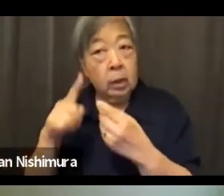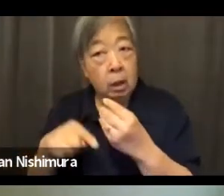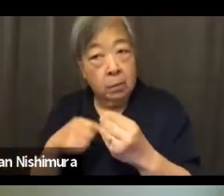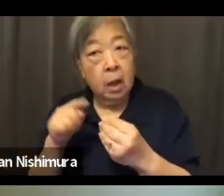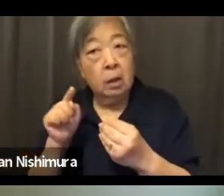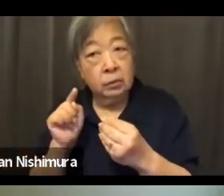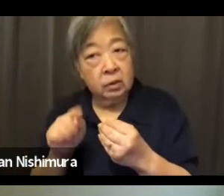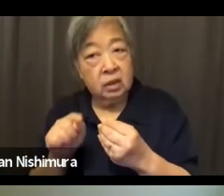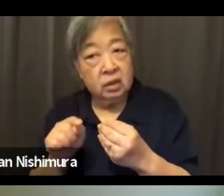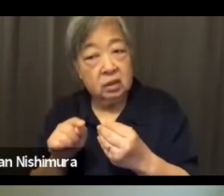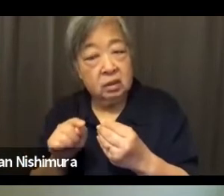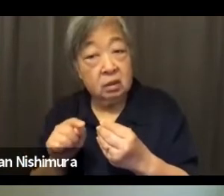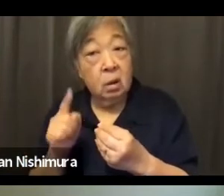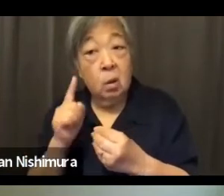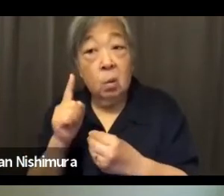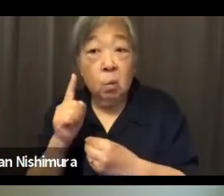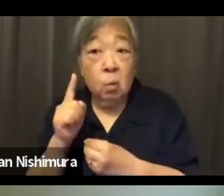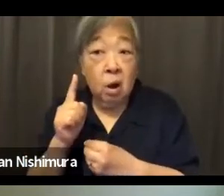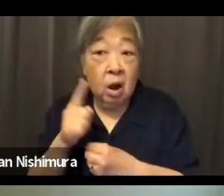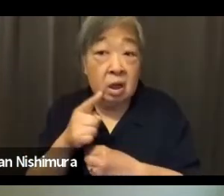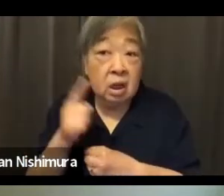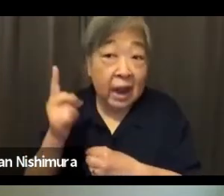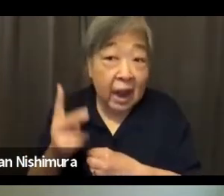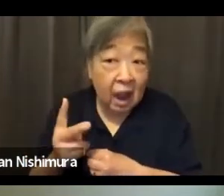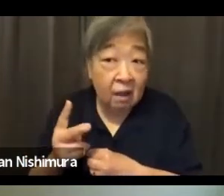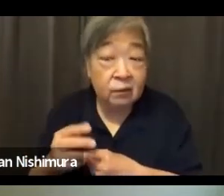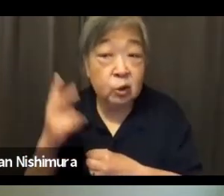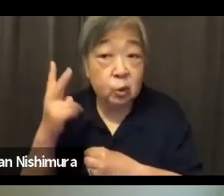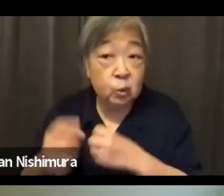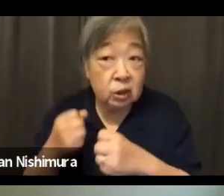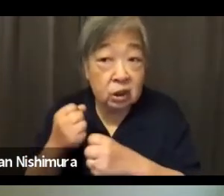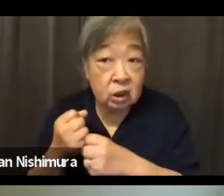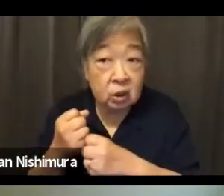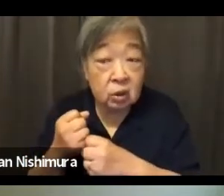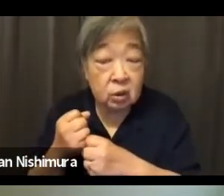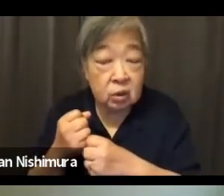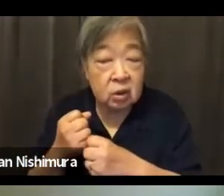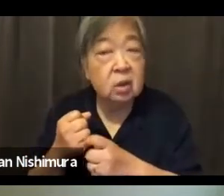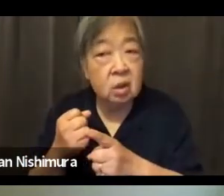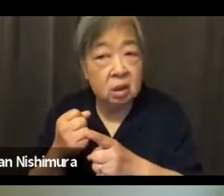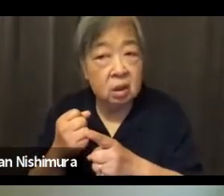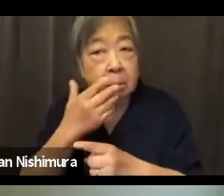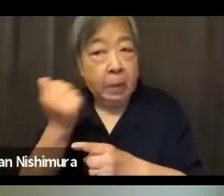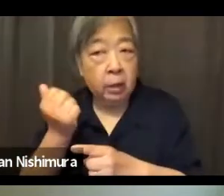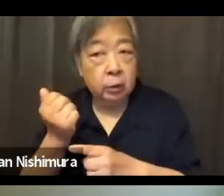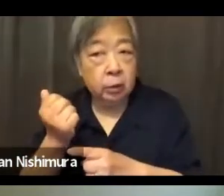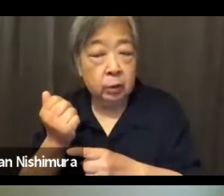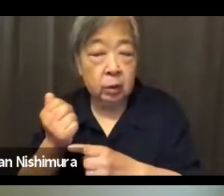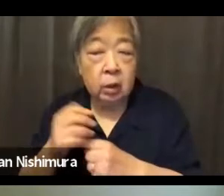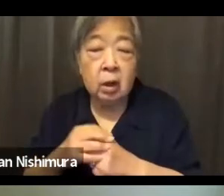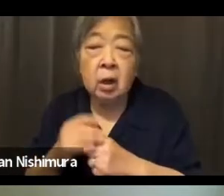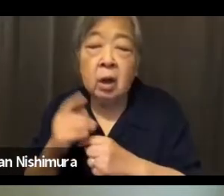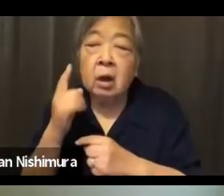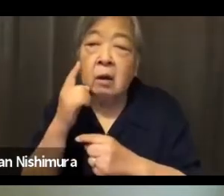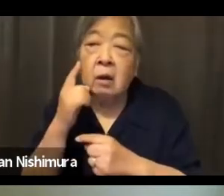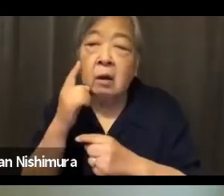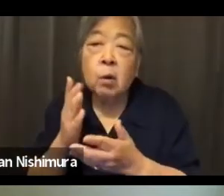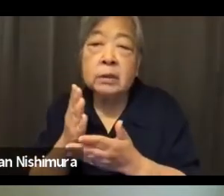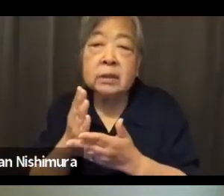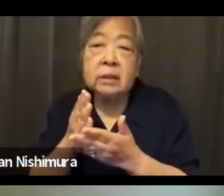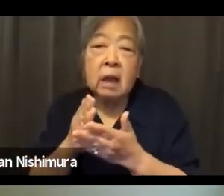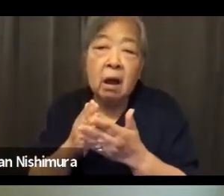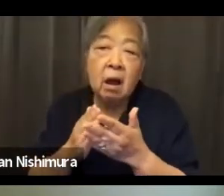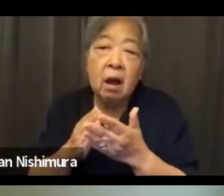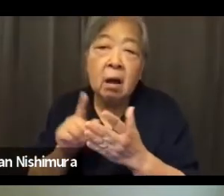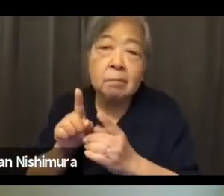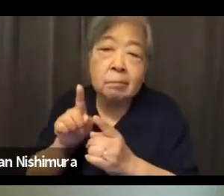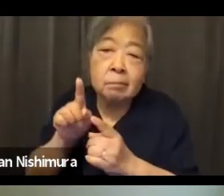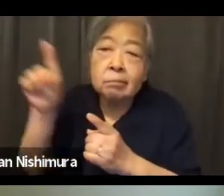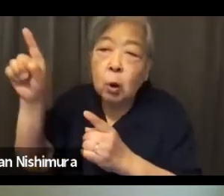A year and a half to 2 would be better, and for some overseas sites, depending upon what